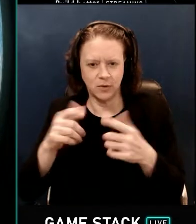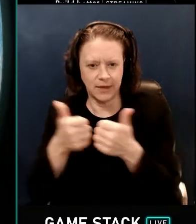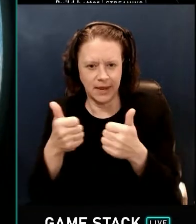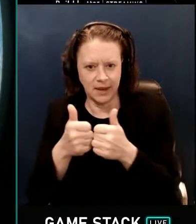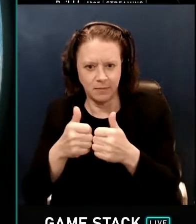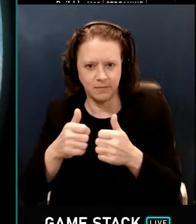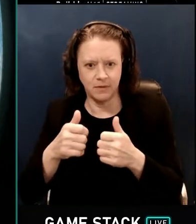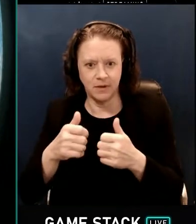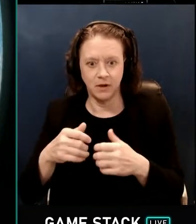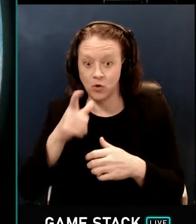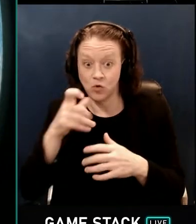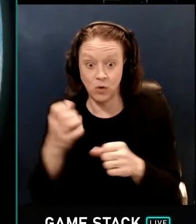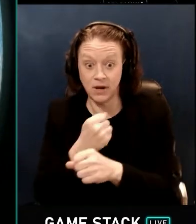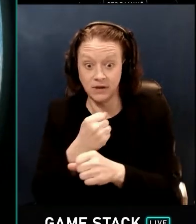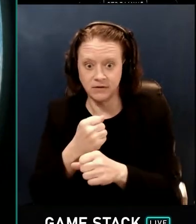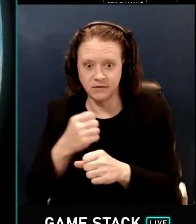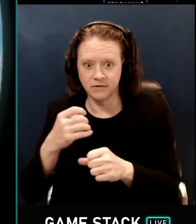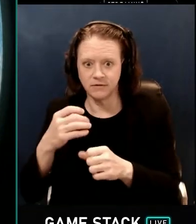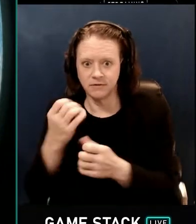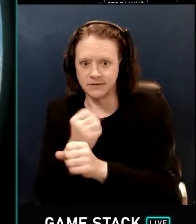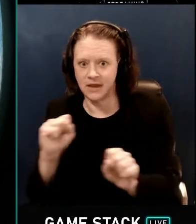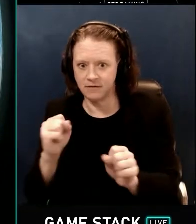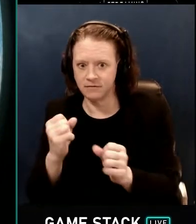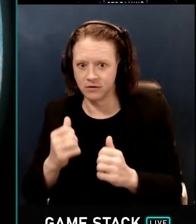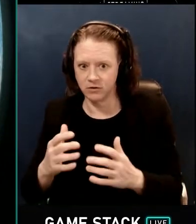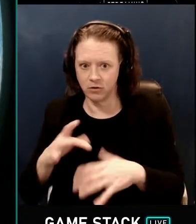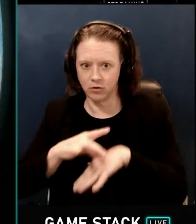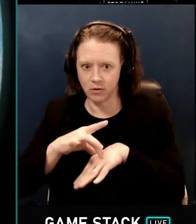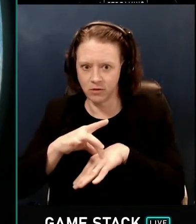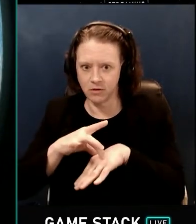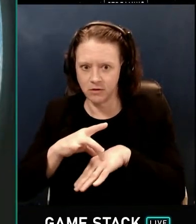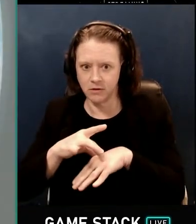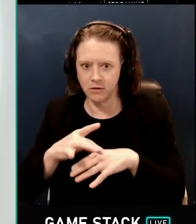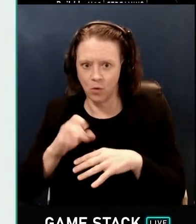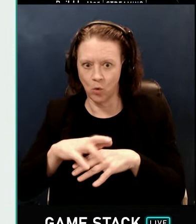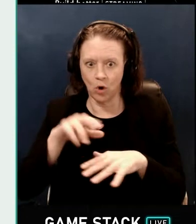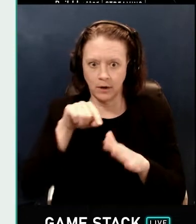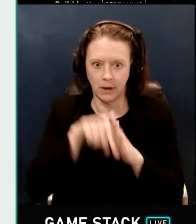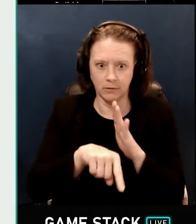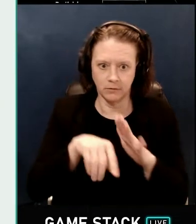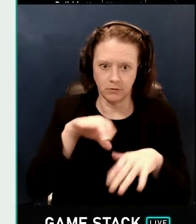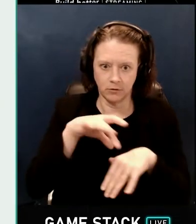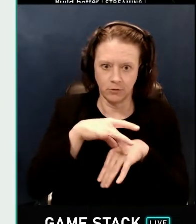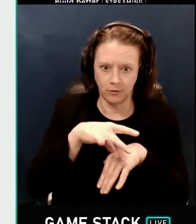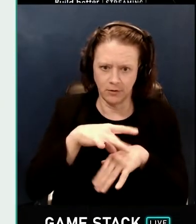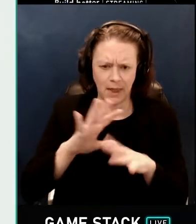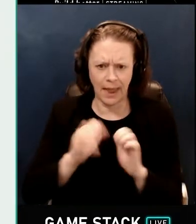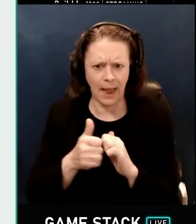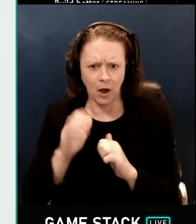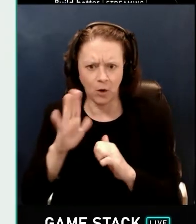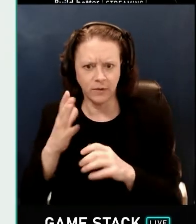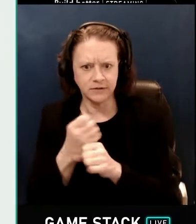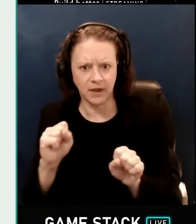How will they ever save the Earth? With Xbox game streaming. So, I'm gonna talk about game streaming today.